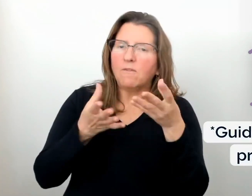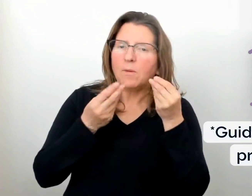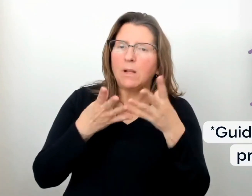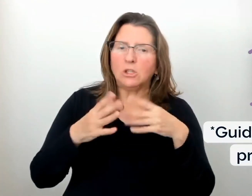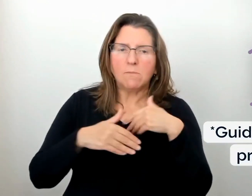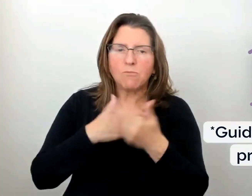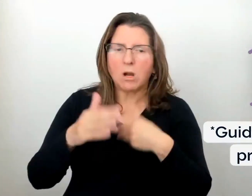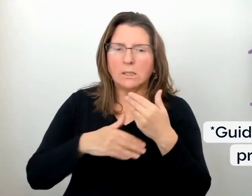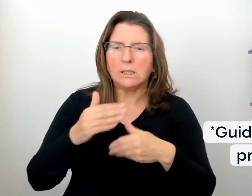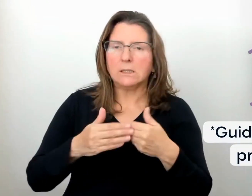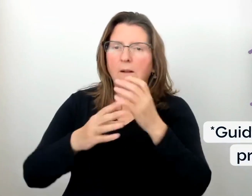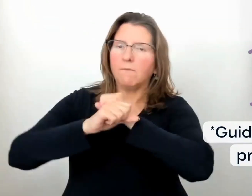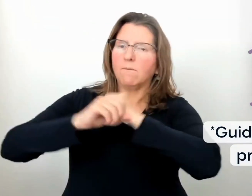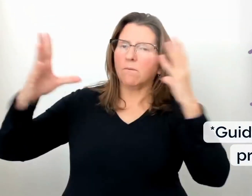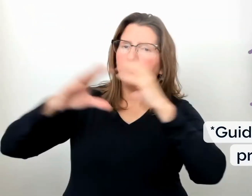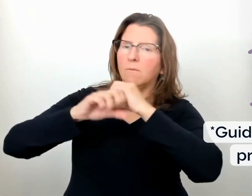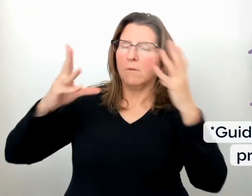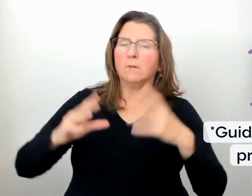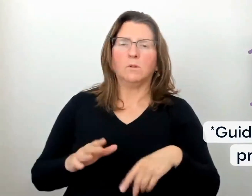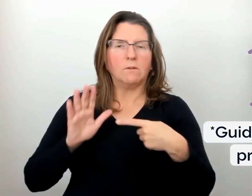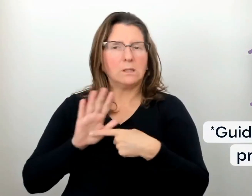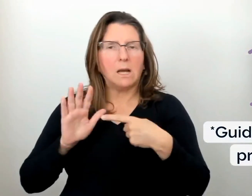Guide information processing and visualization.